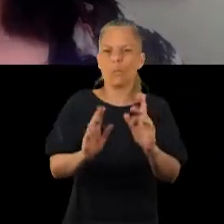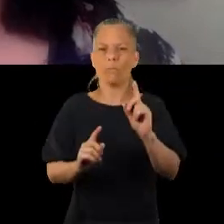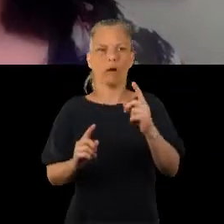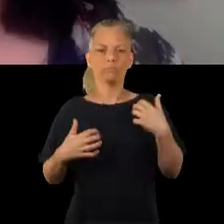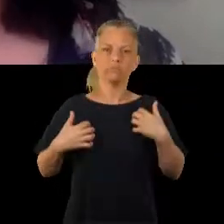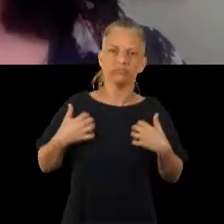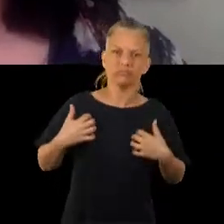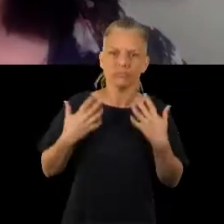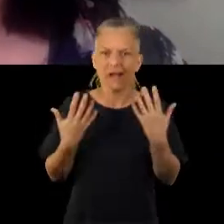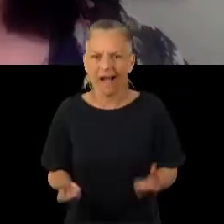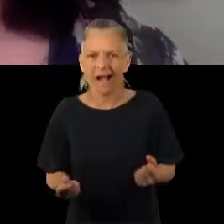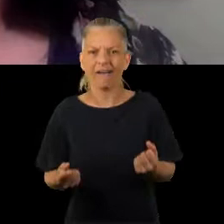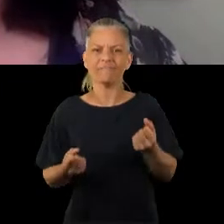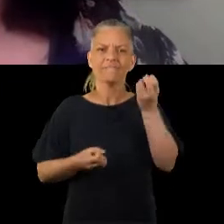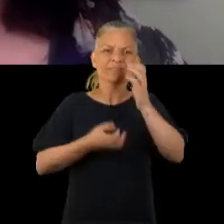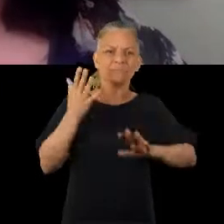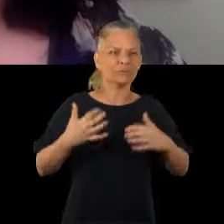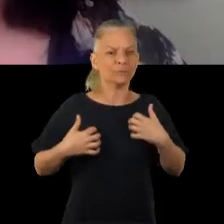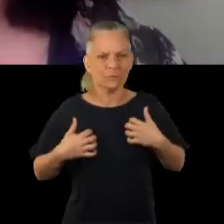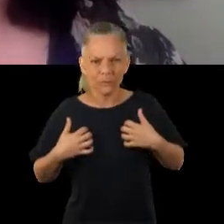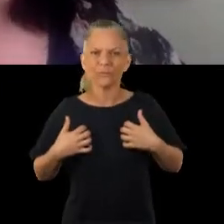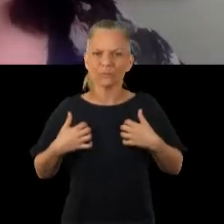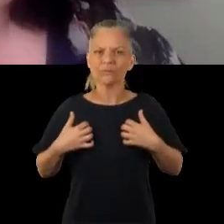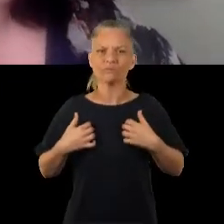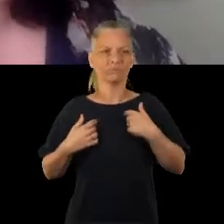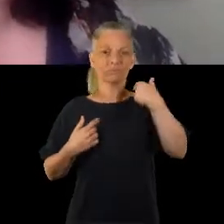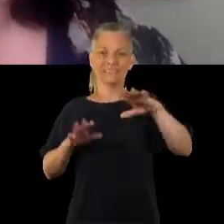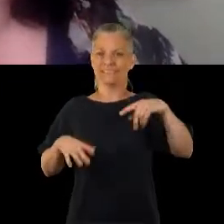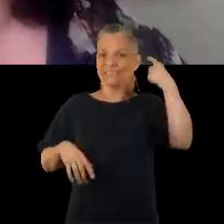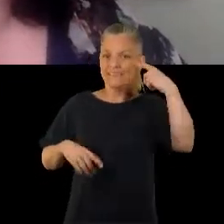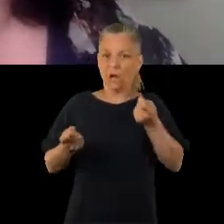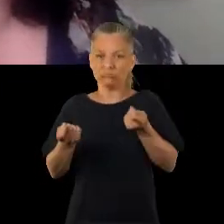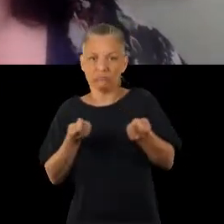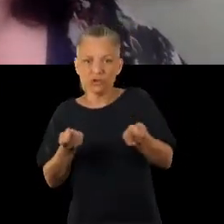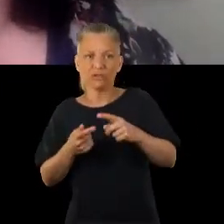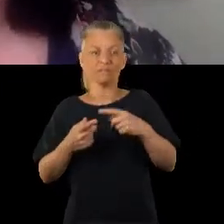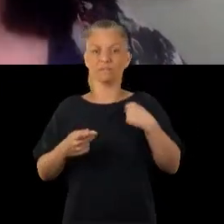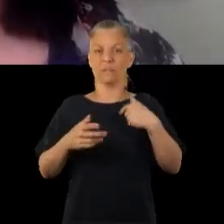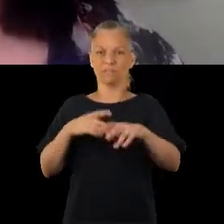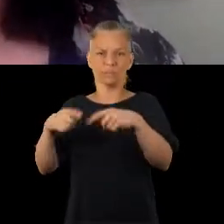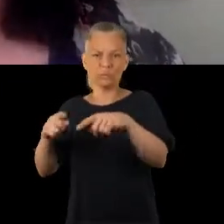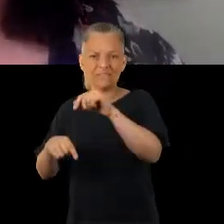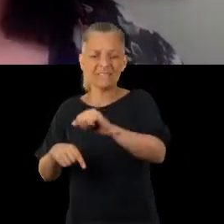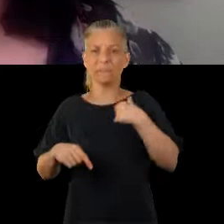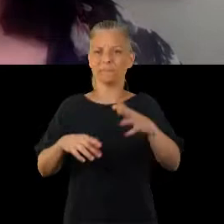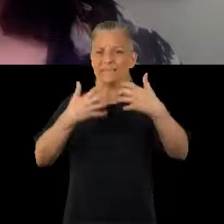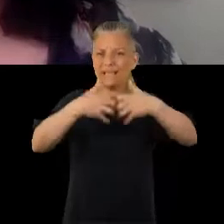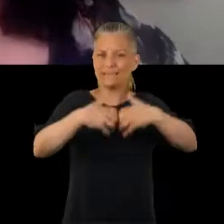in policing, not as an officer, but in the criminal justice sector. I’ve worked in the NHS